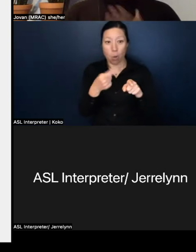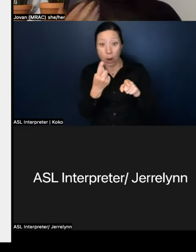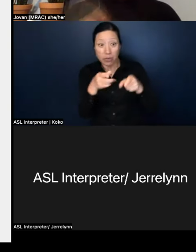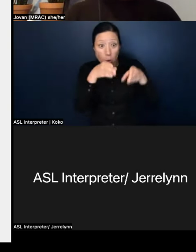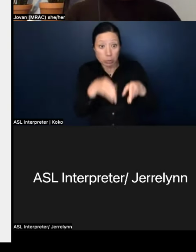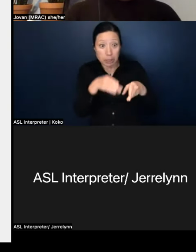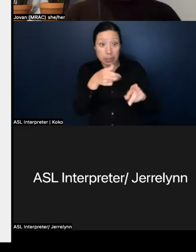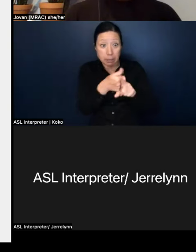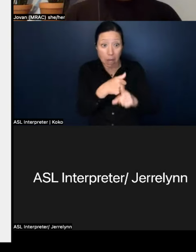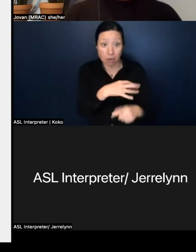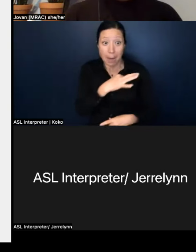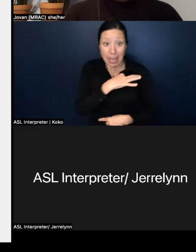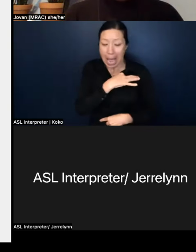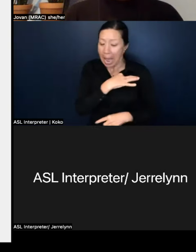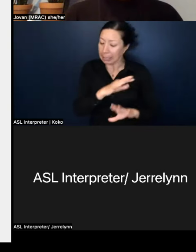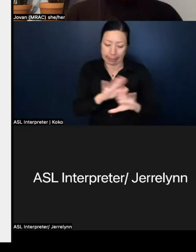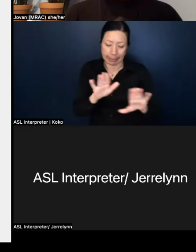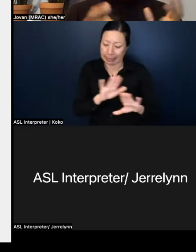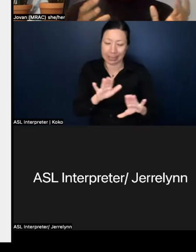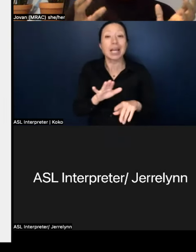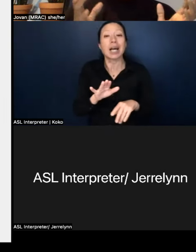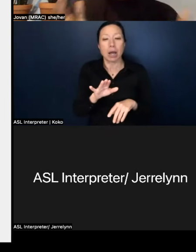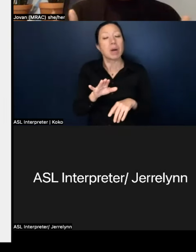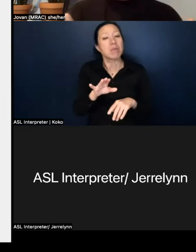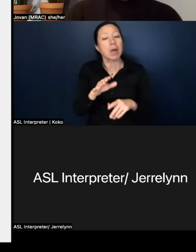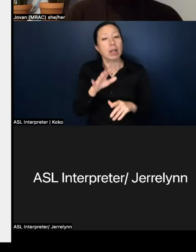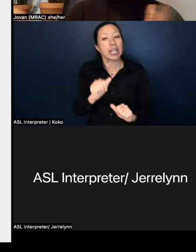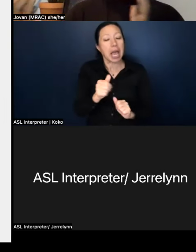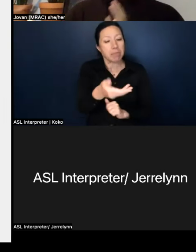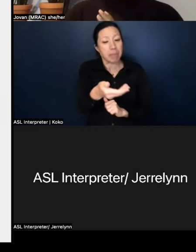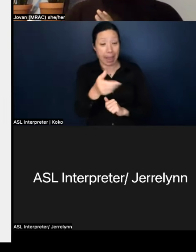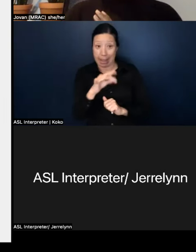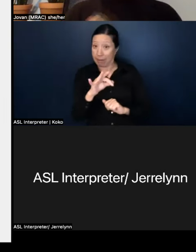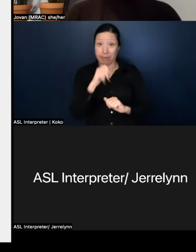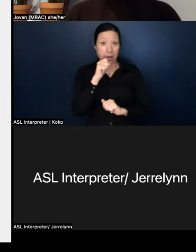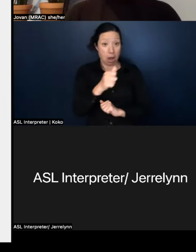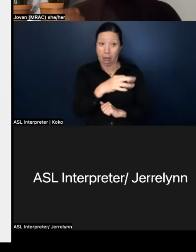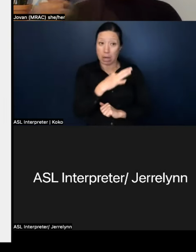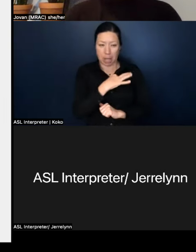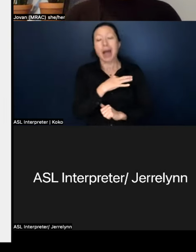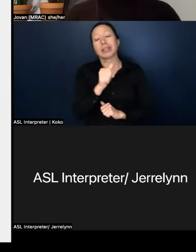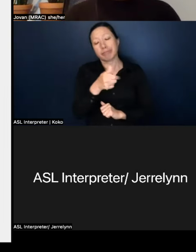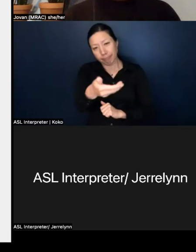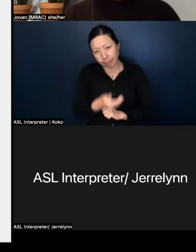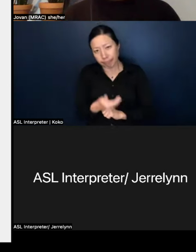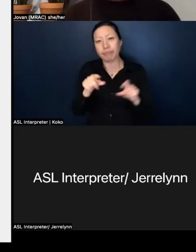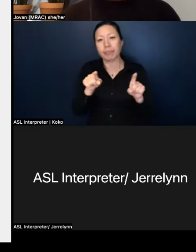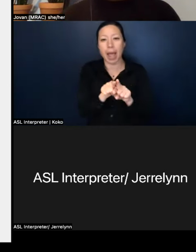they can come on as a reader. And then anybody else will be chosen in the same way that we choose our panel.